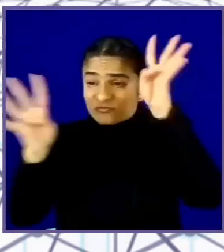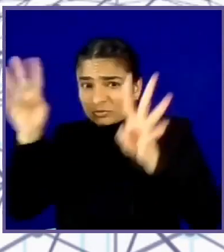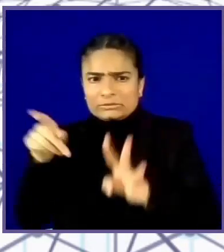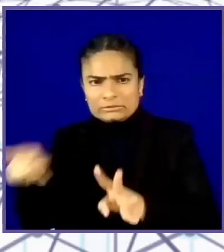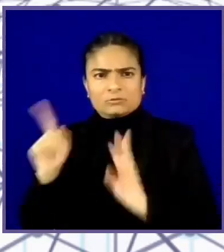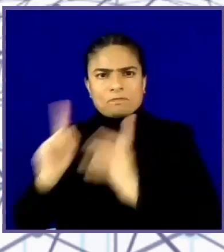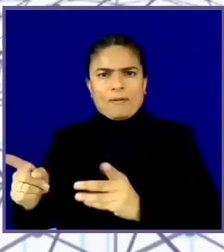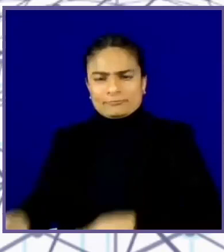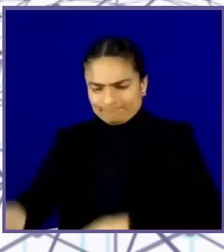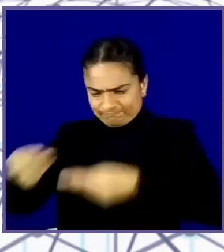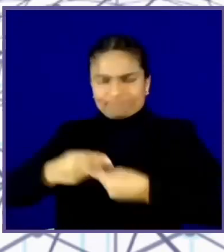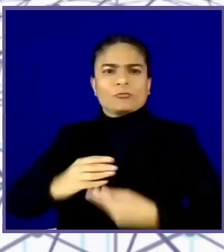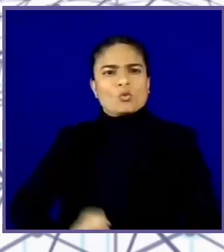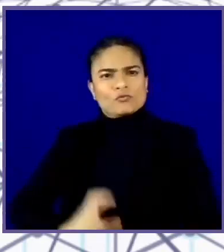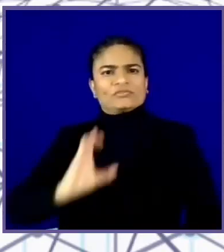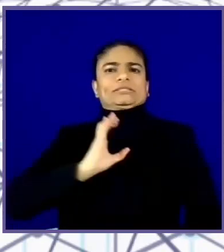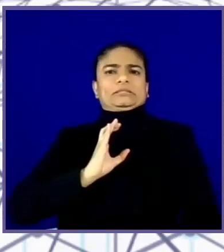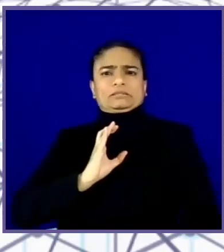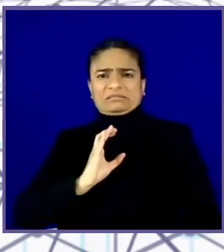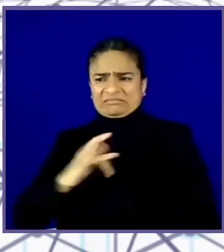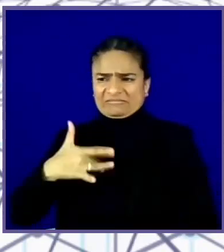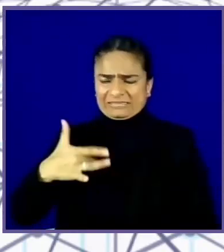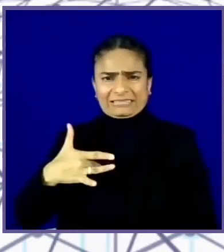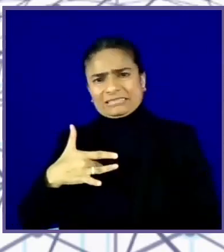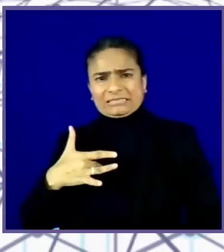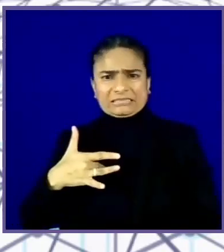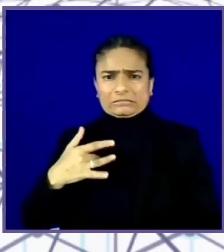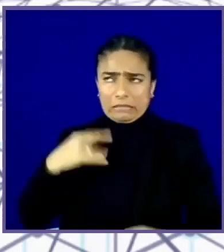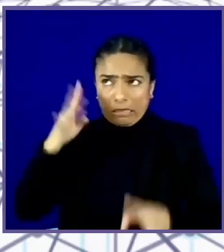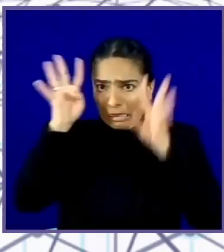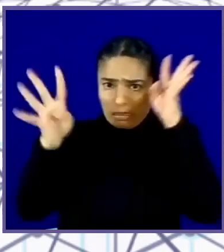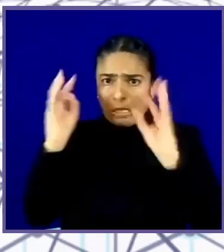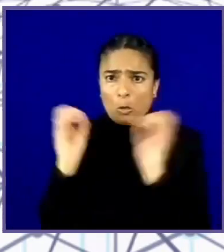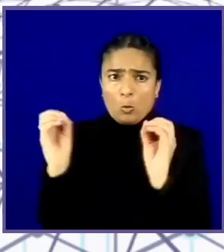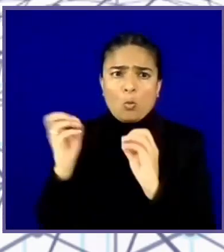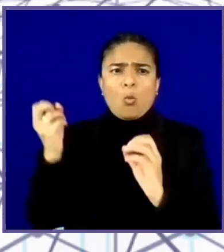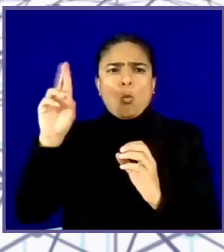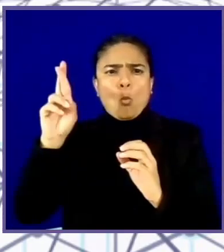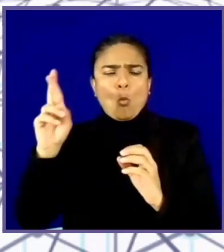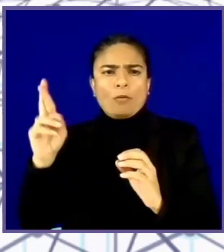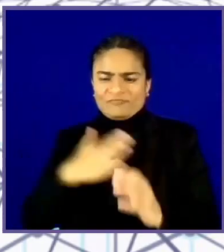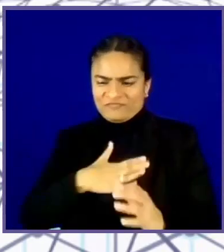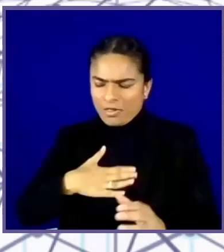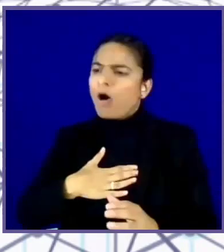Industries have no other choice than to use the technologies that are imported which may